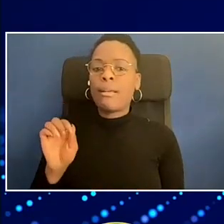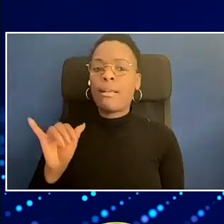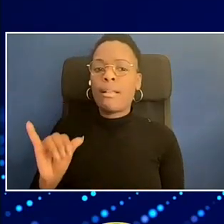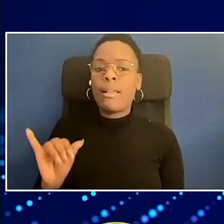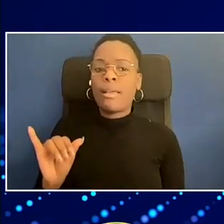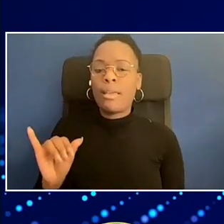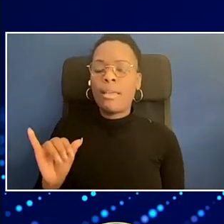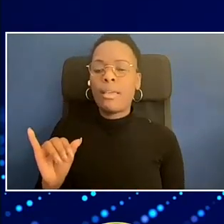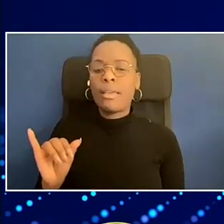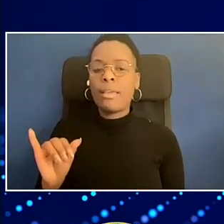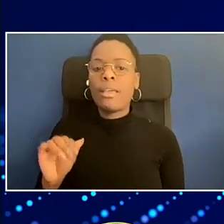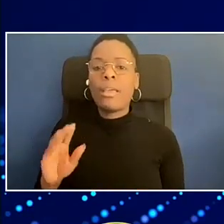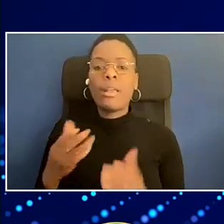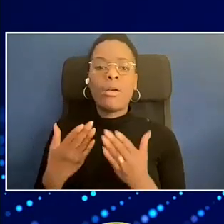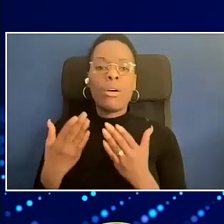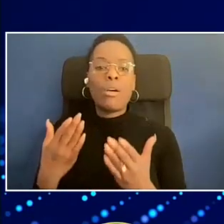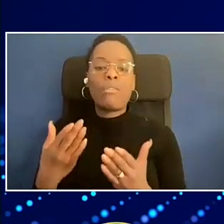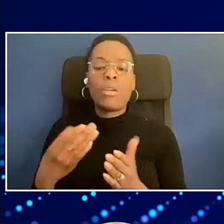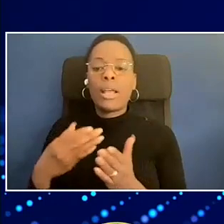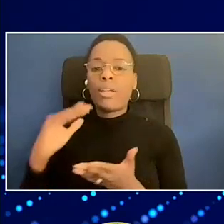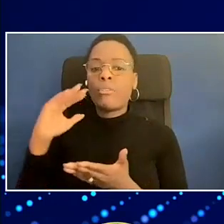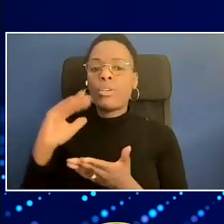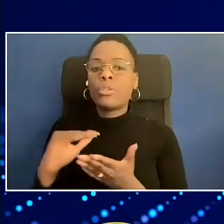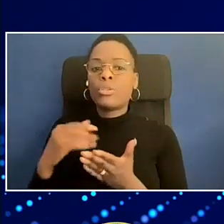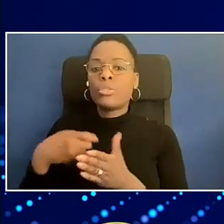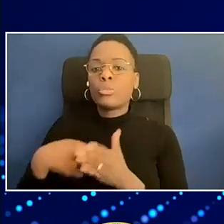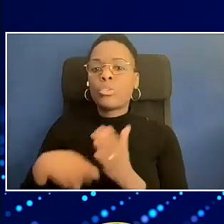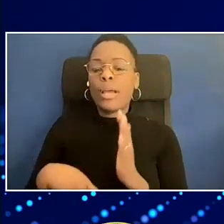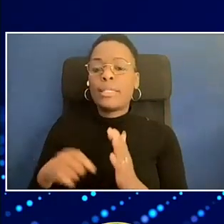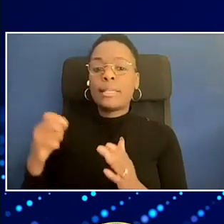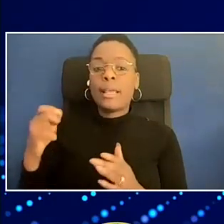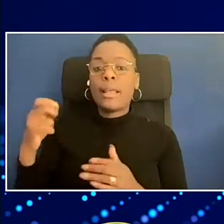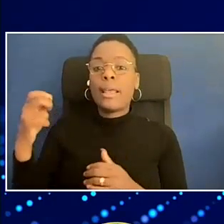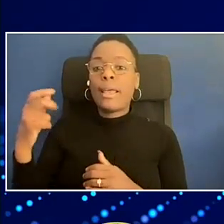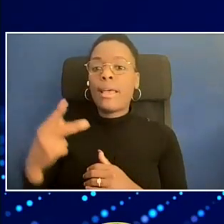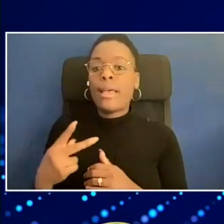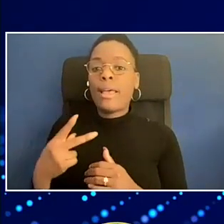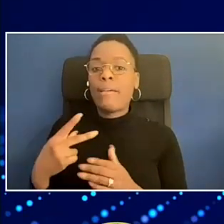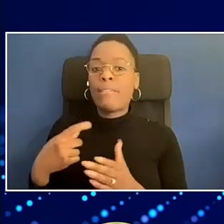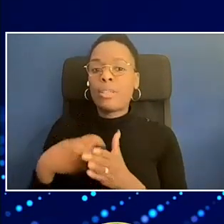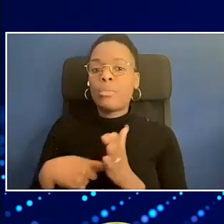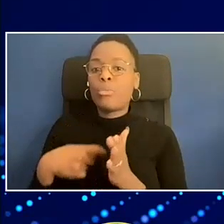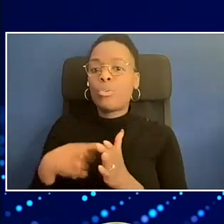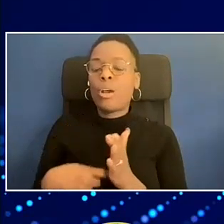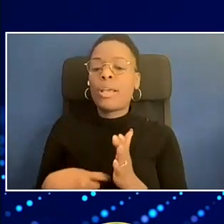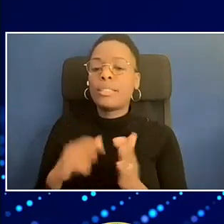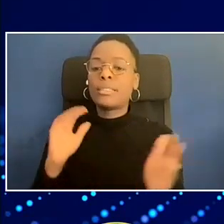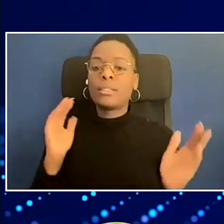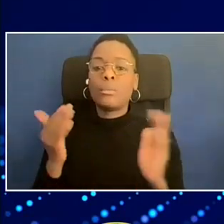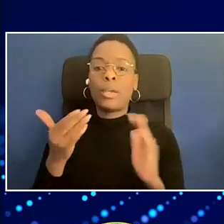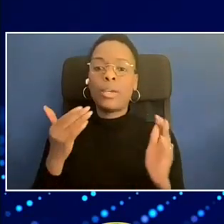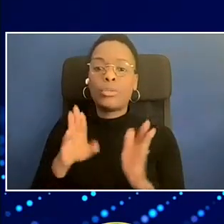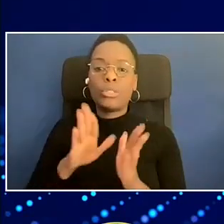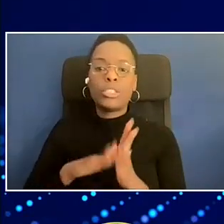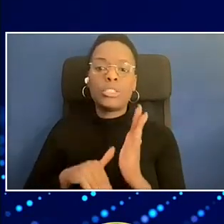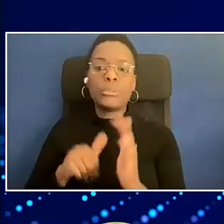their art students annually at half of what it would cost them to go to the cheapest outlet store, which they don't want them to use outlet anyway.